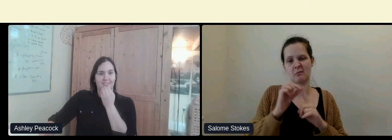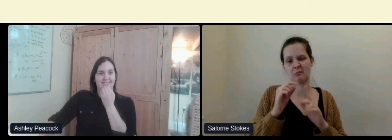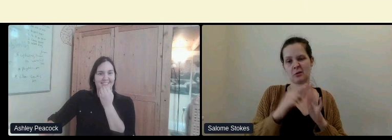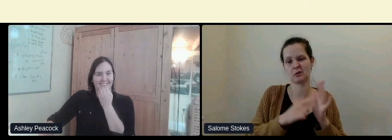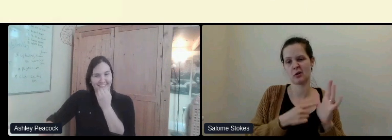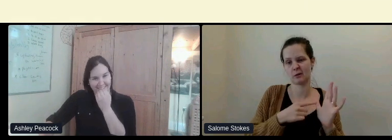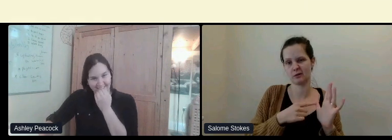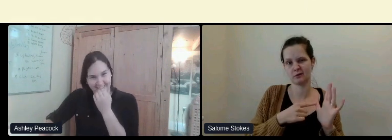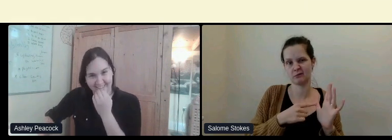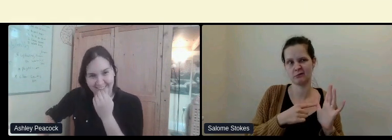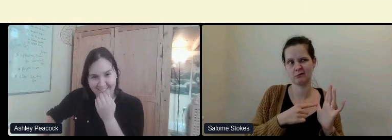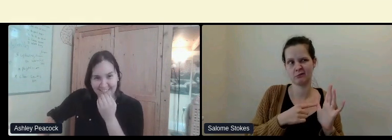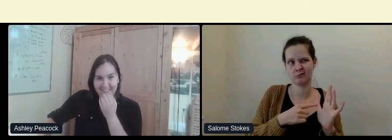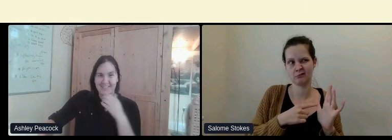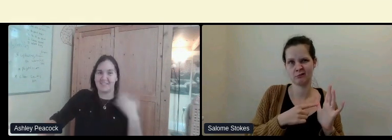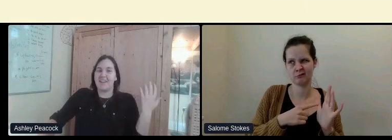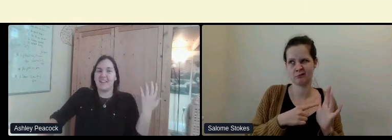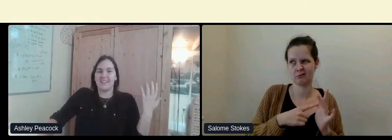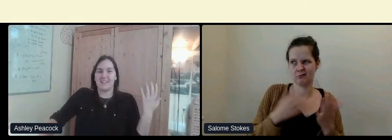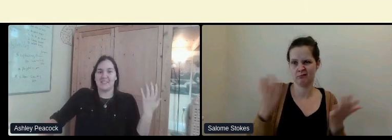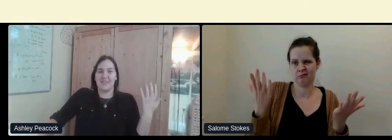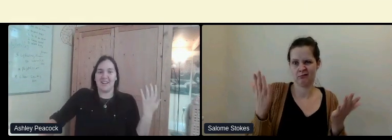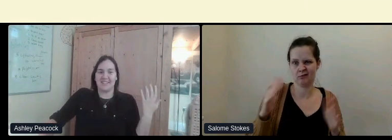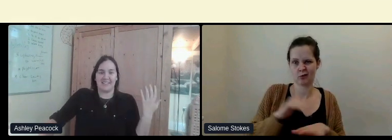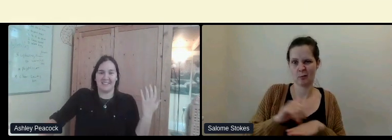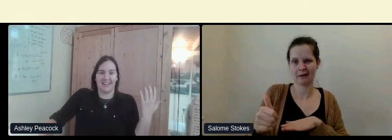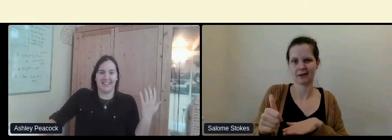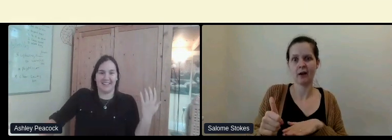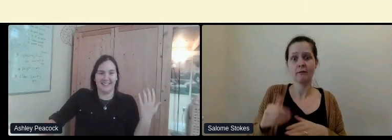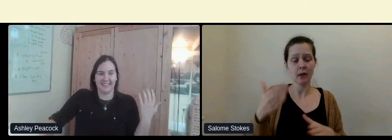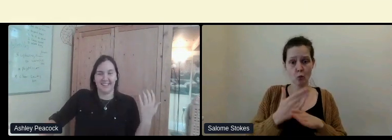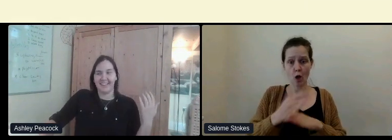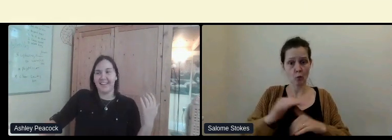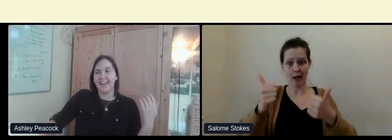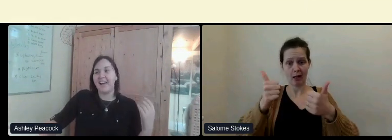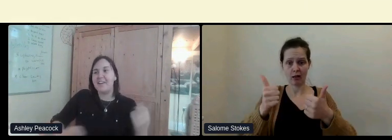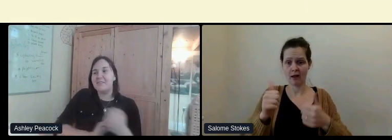Yeah, be comfortable.